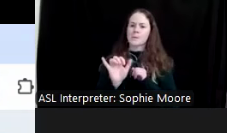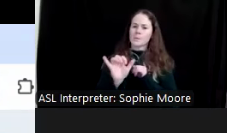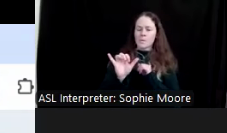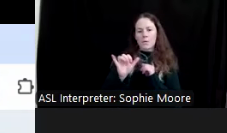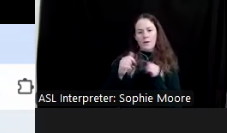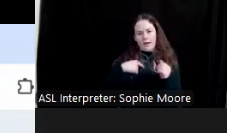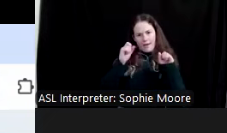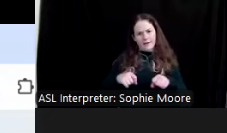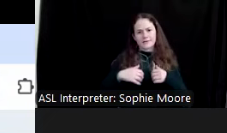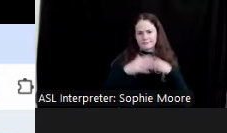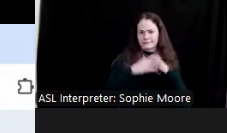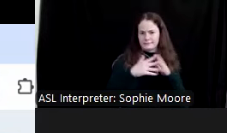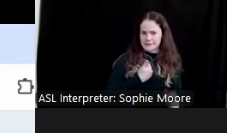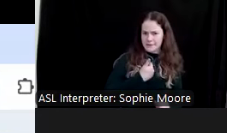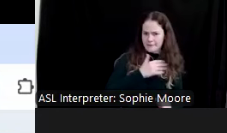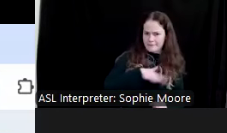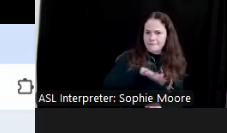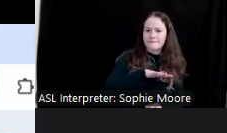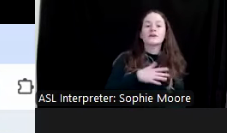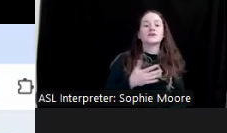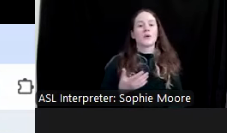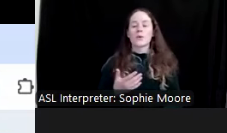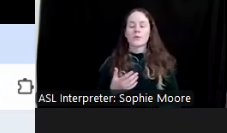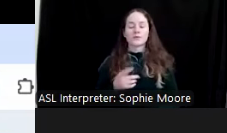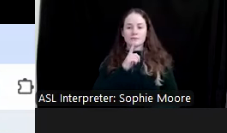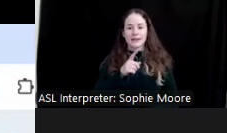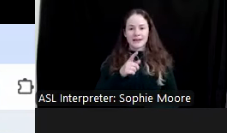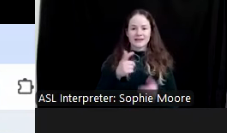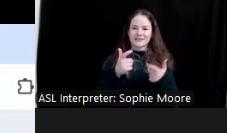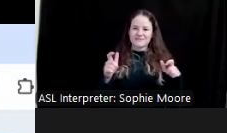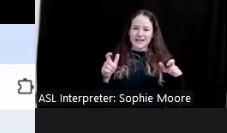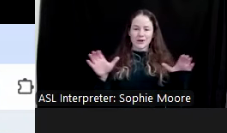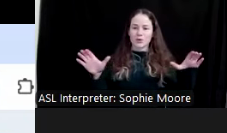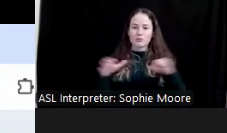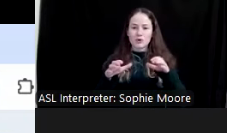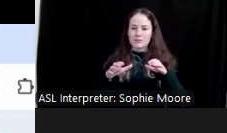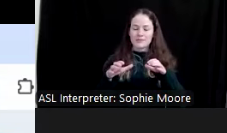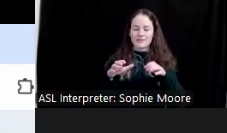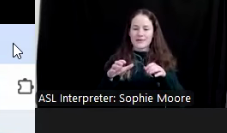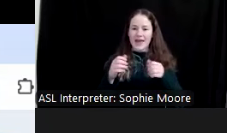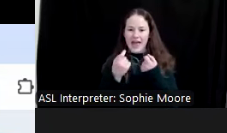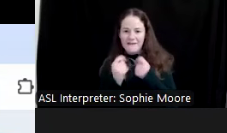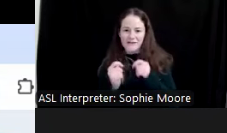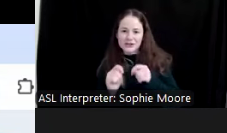all of this together and I think it's a jumping off point for us in the Commonwealth. I know HDI has always um